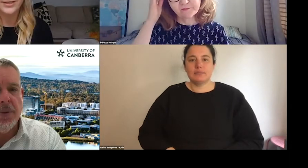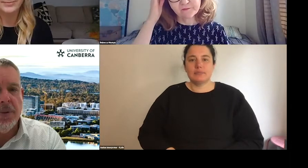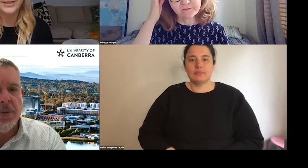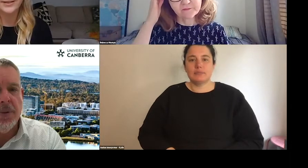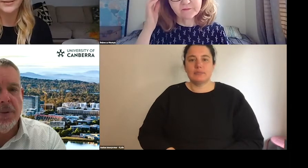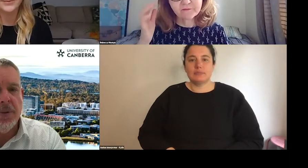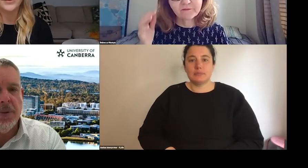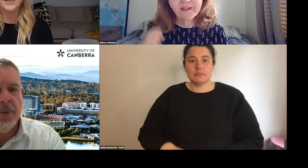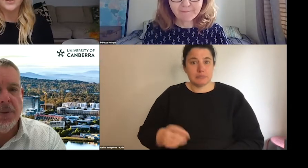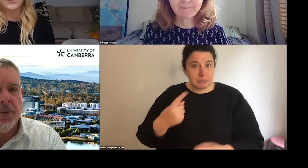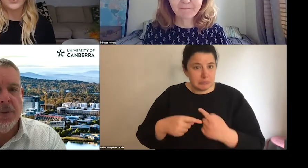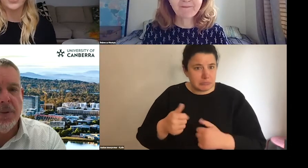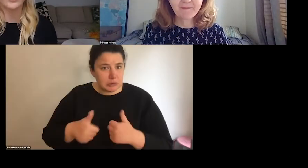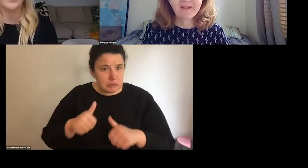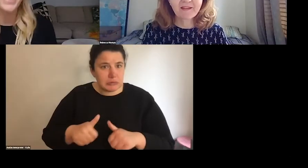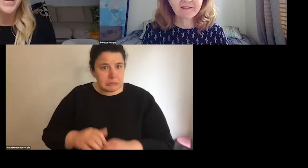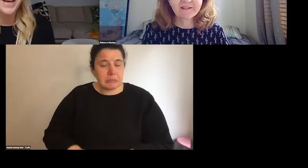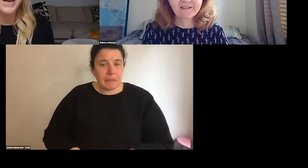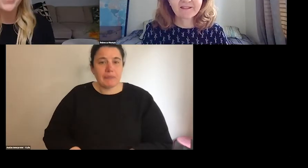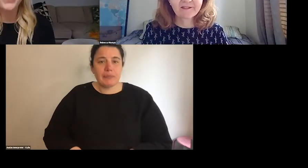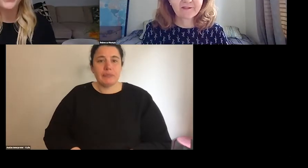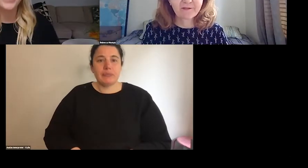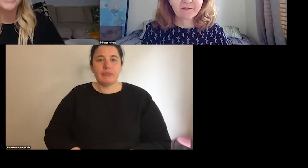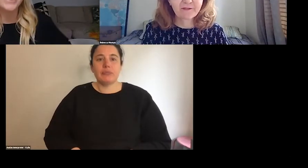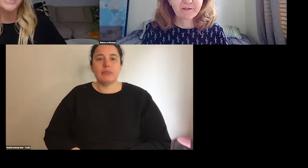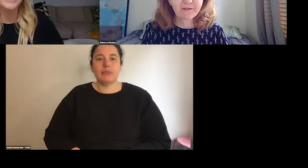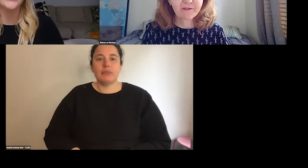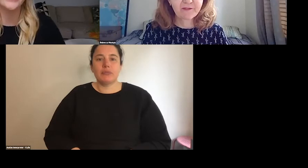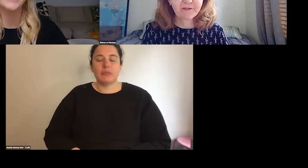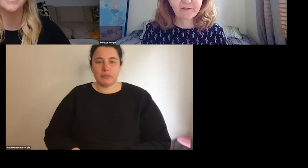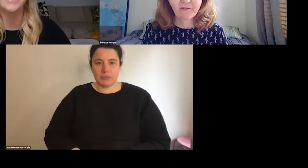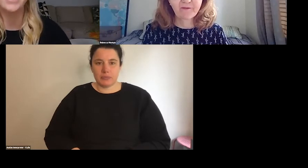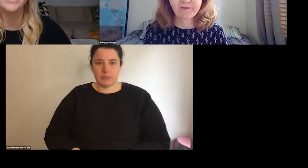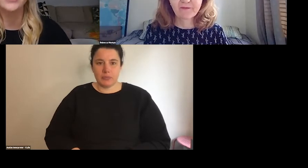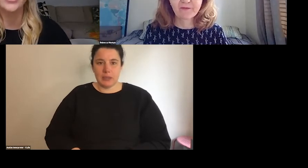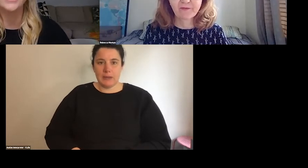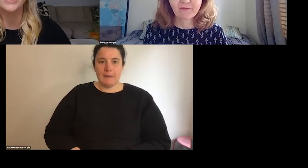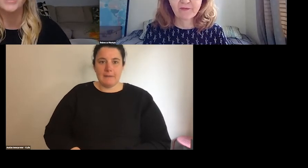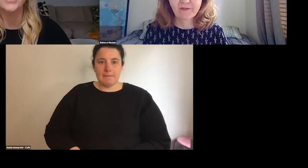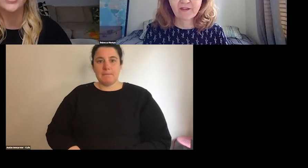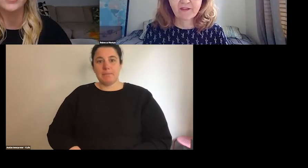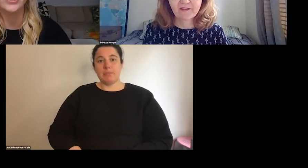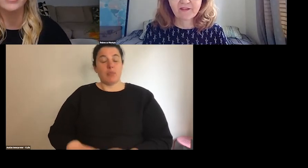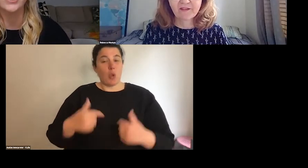Yep. Yeah, no, I sort of wanted to expand also briefly on the idea